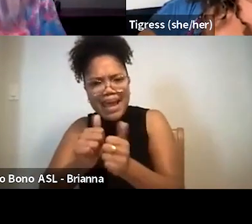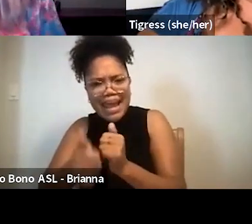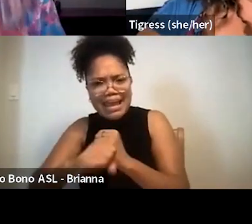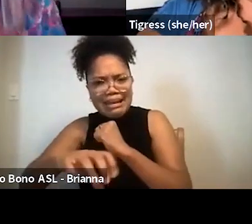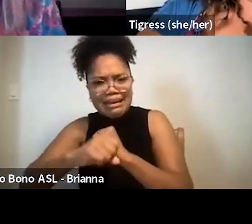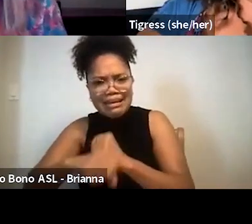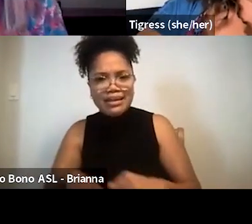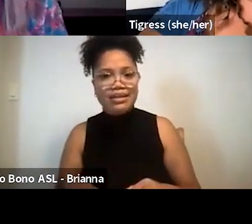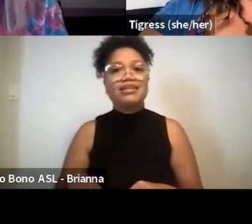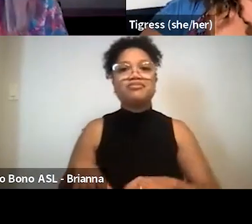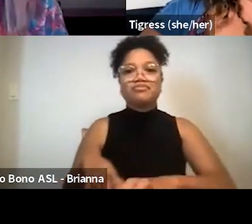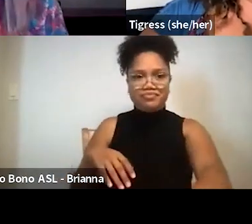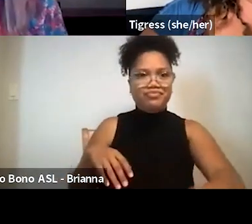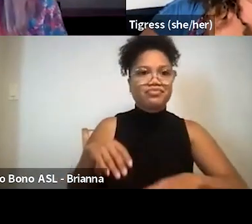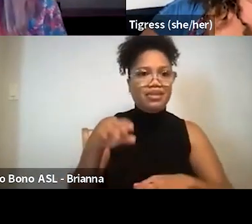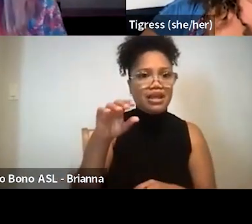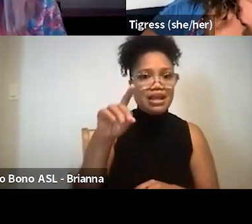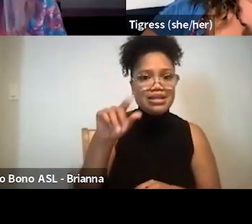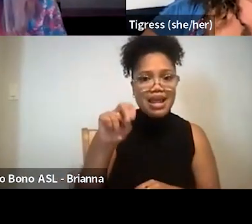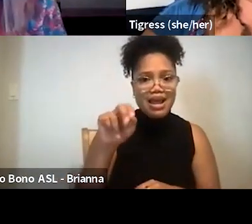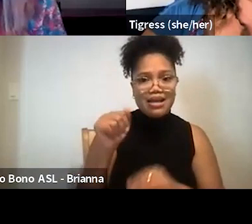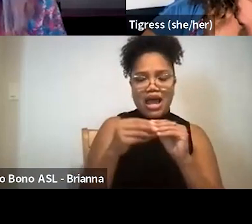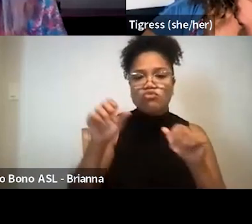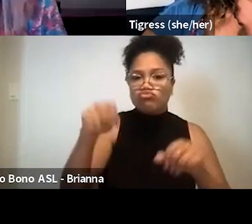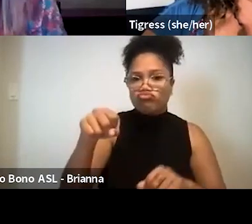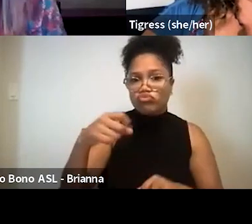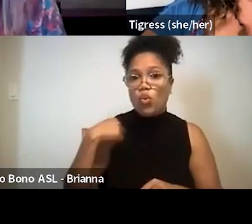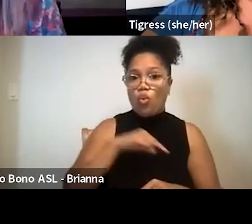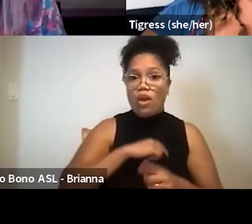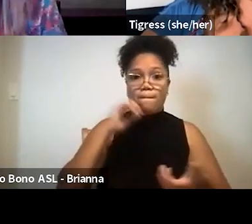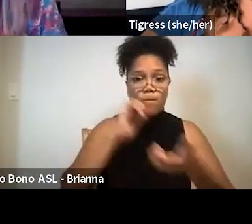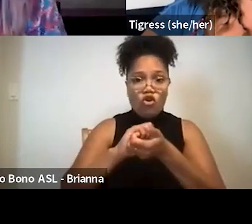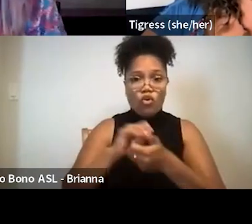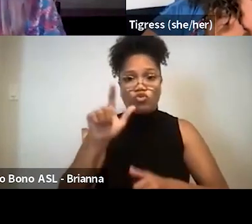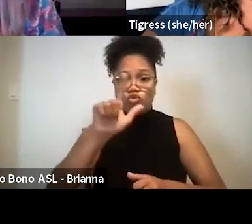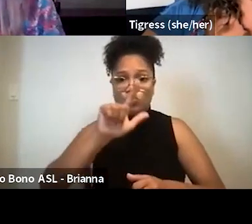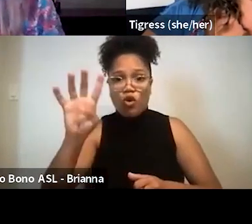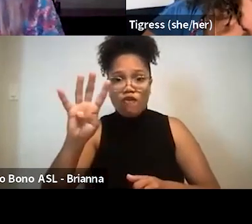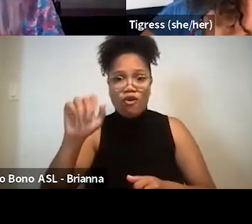So we have actually partnered with 24 allies as part of the Campaign